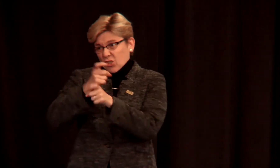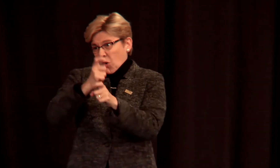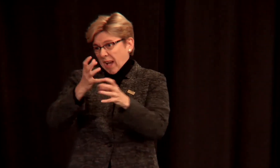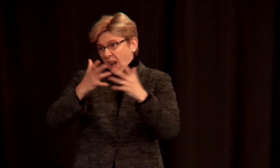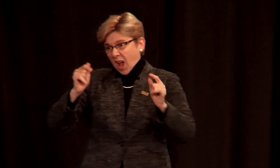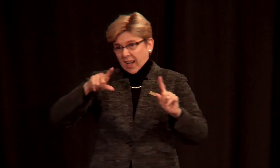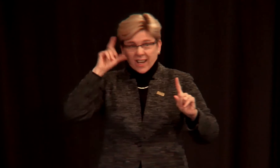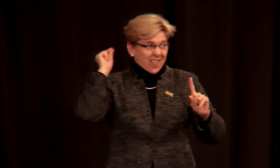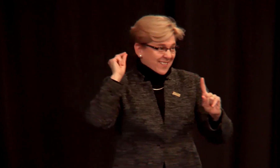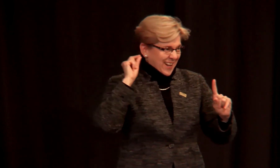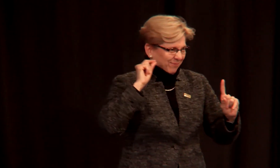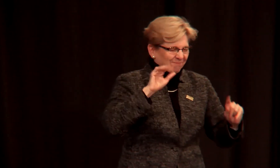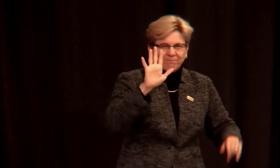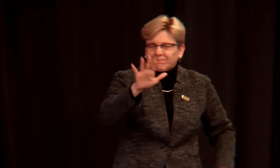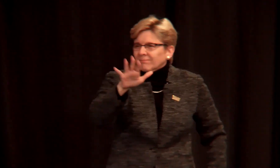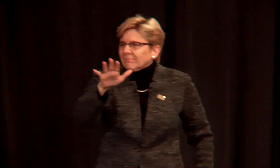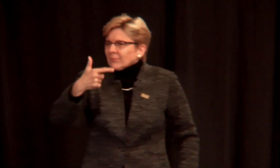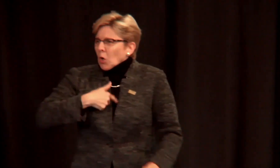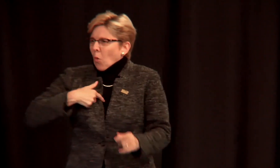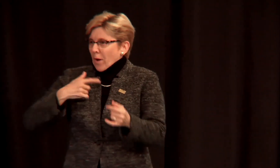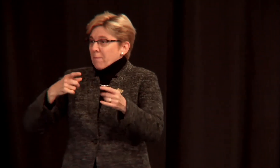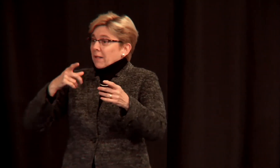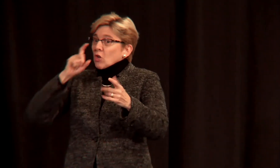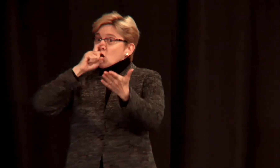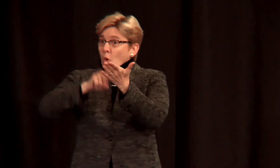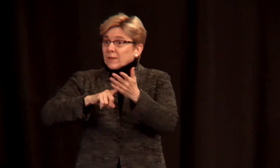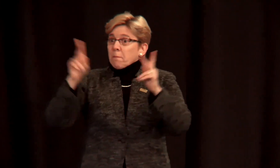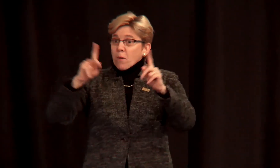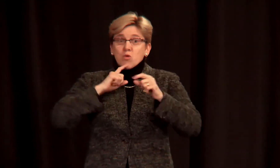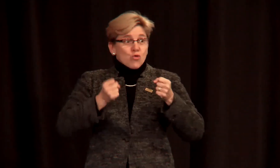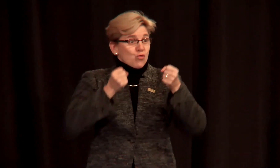orientation and I've been joking about this at Gallaudet. We laugh all the time.